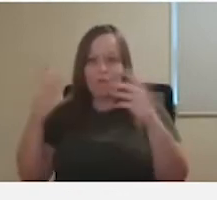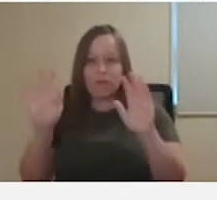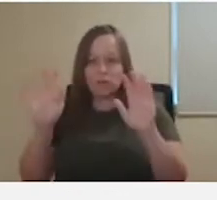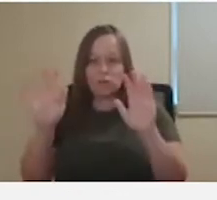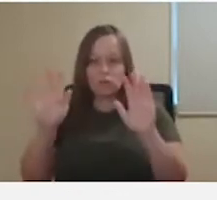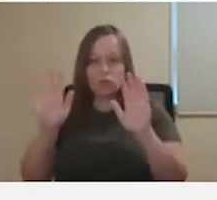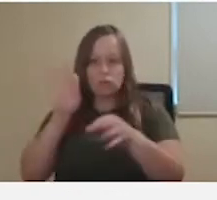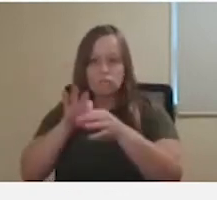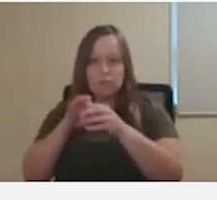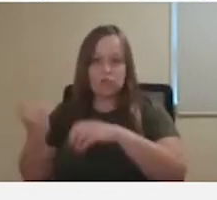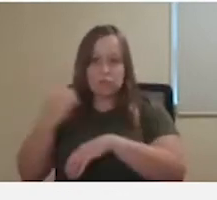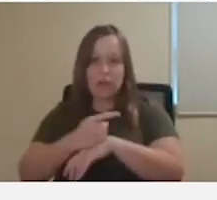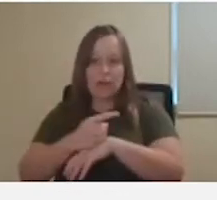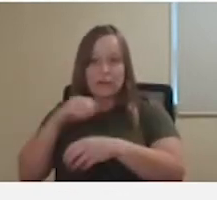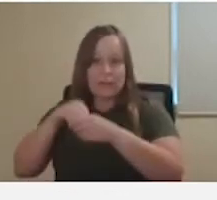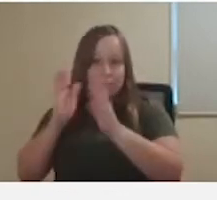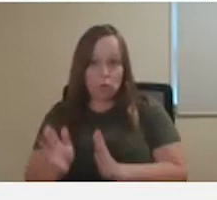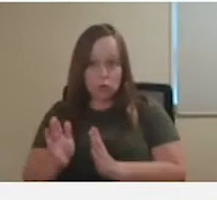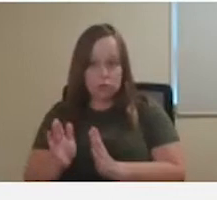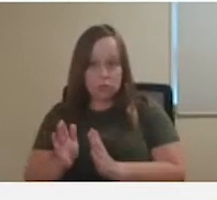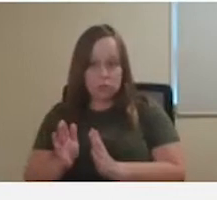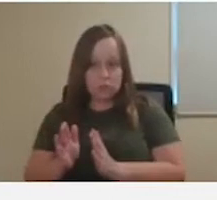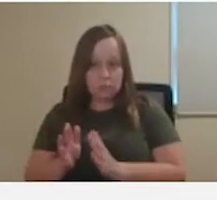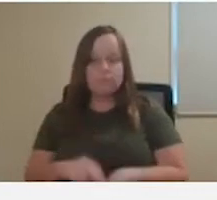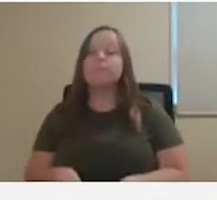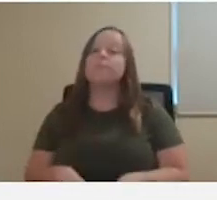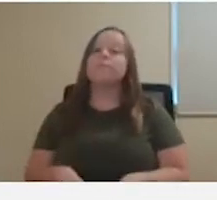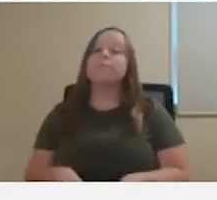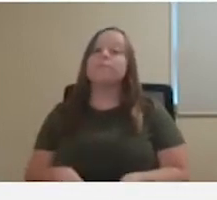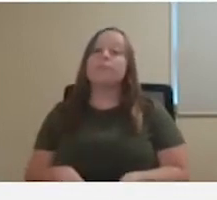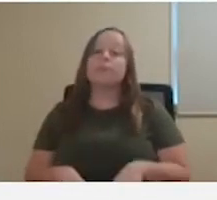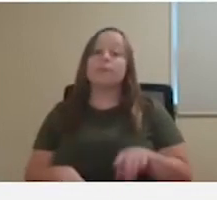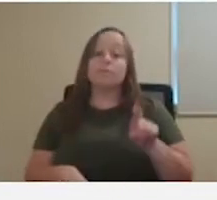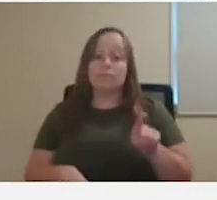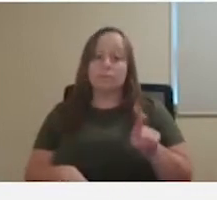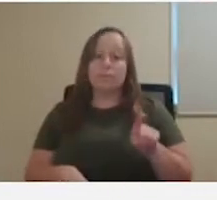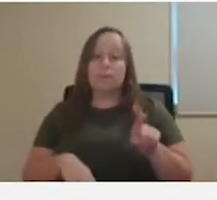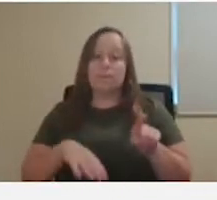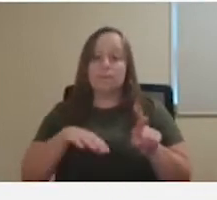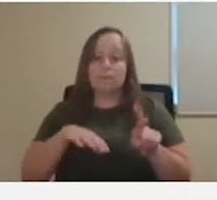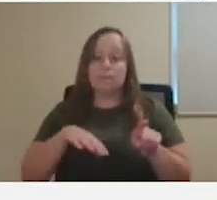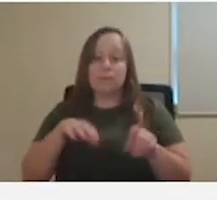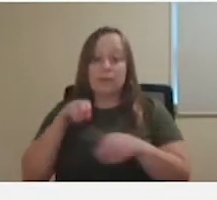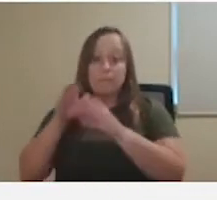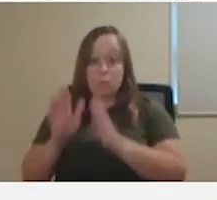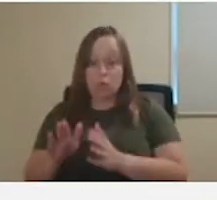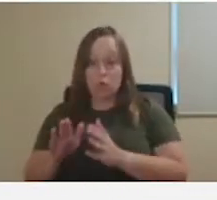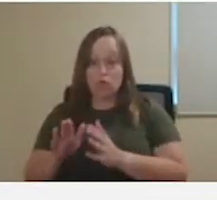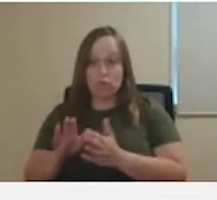on Election Day and who cast a ballot. And the ballots cast in person are counted.